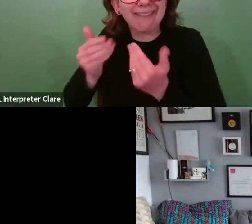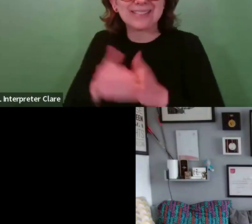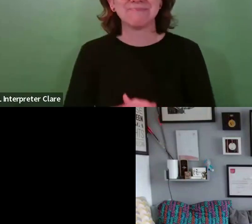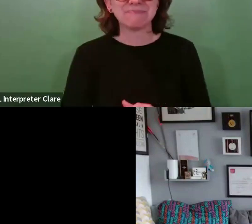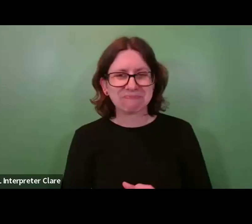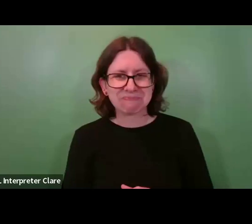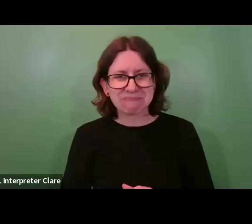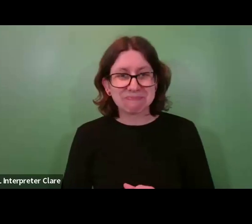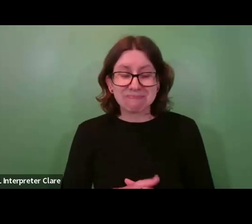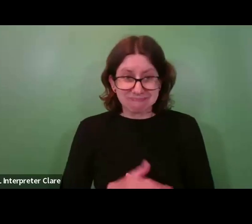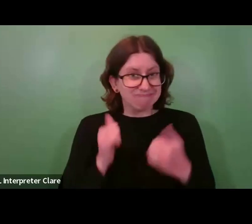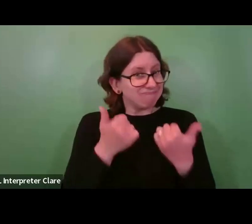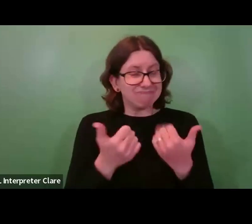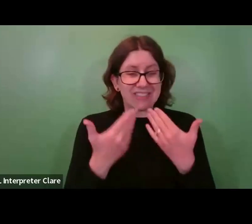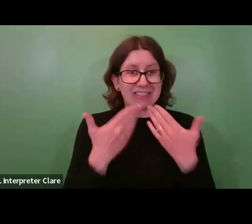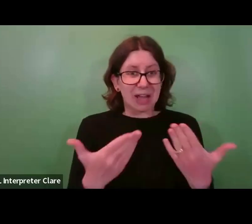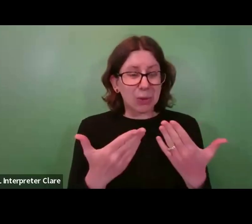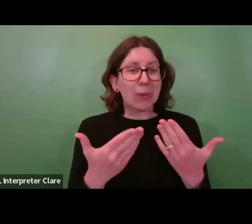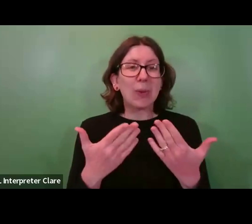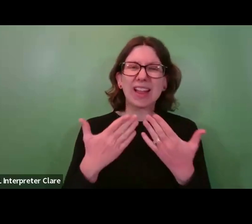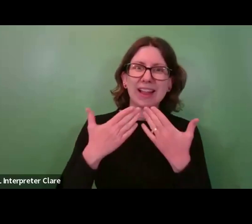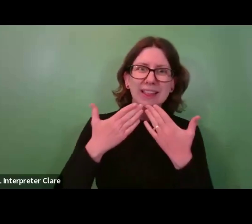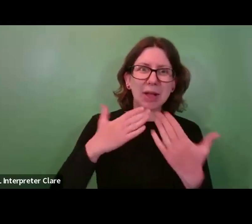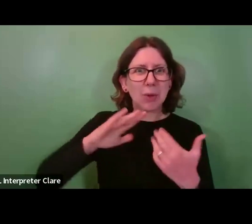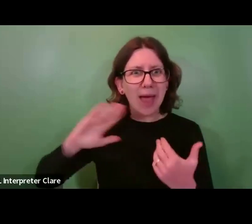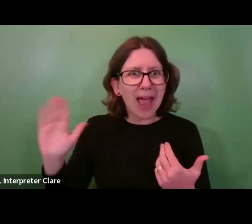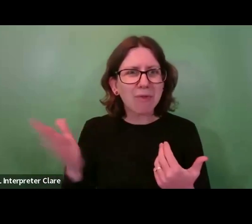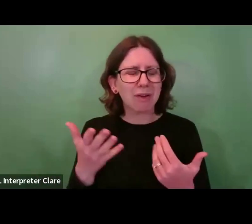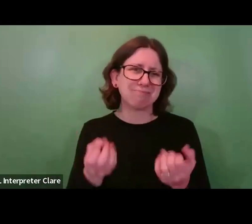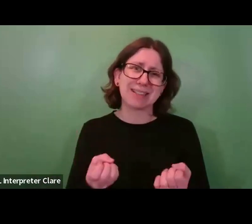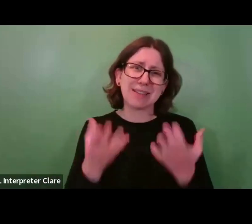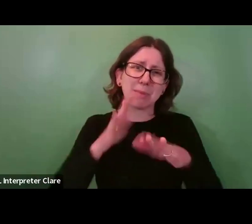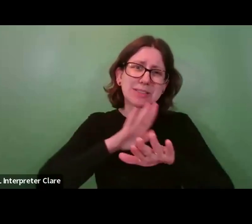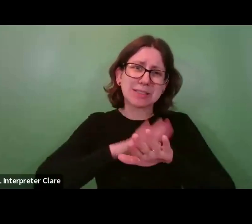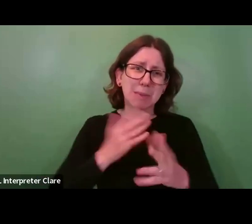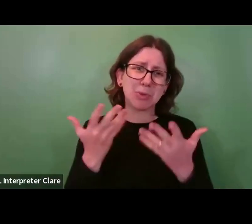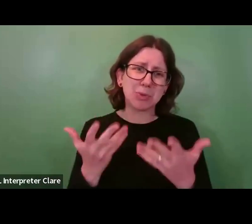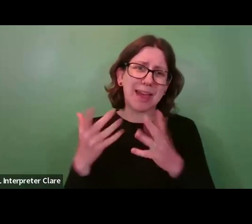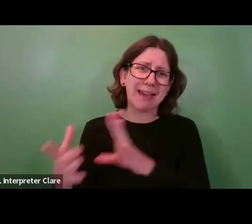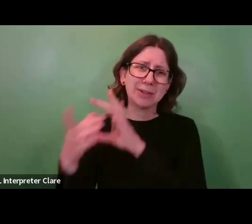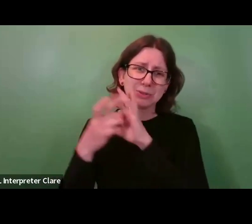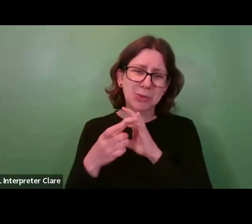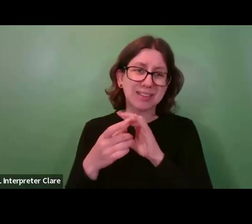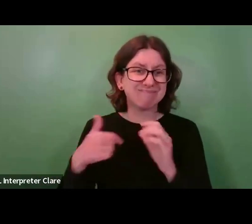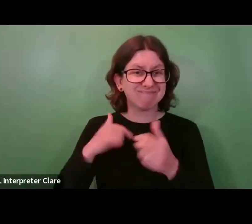Thank you very much. And thank you everybody for taking the time out today. Just to introduce myself,